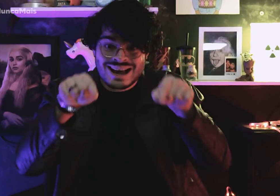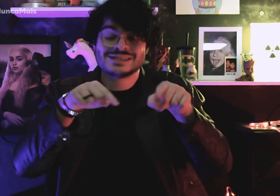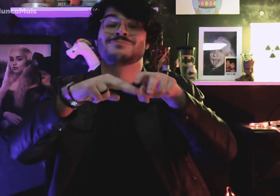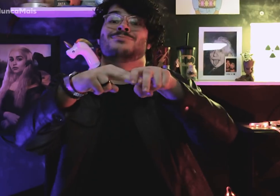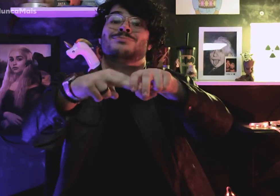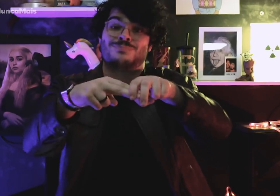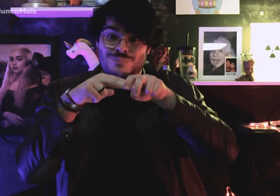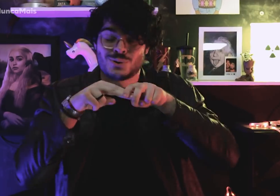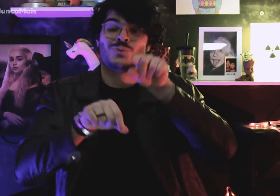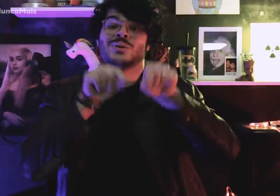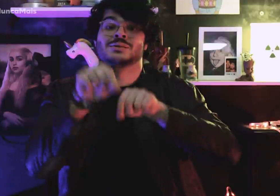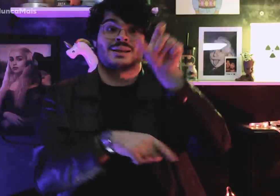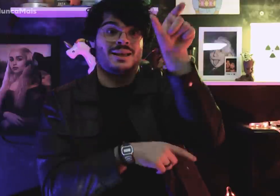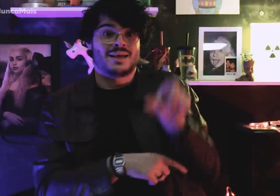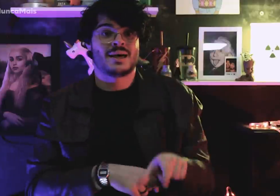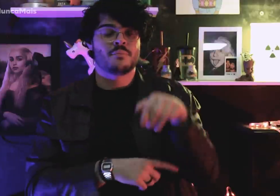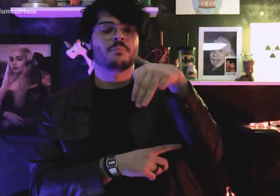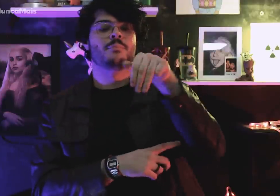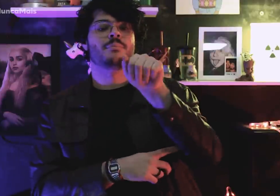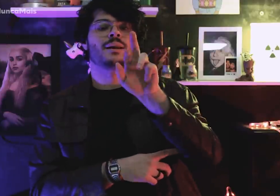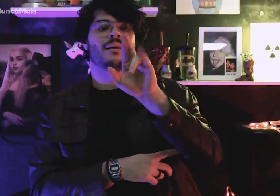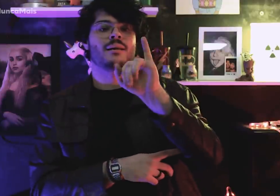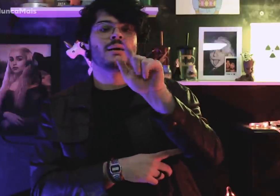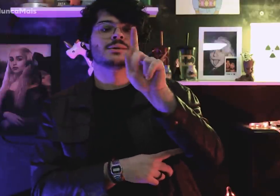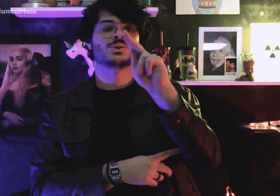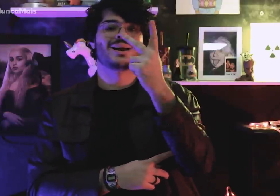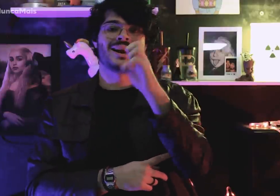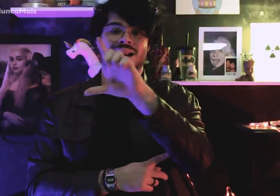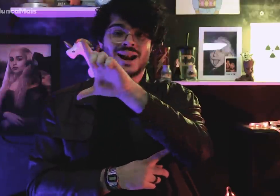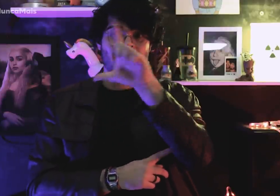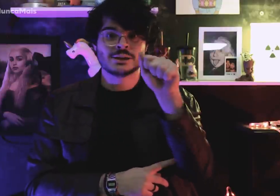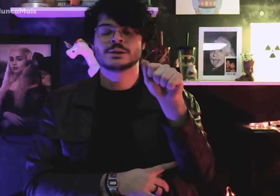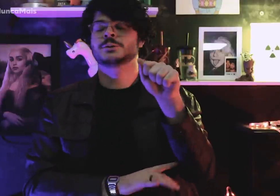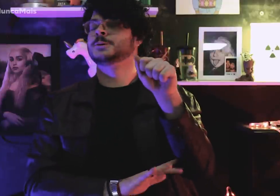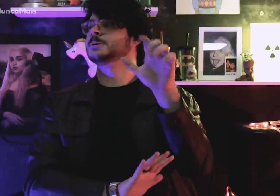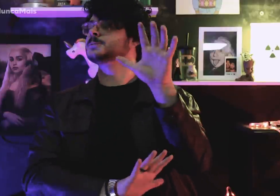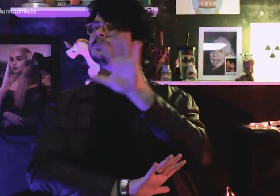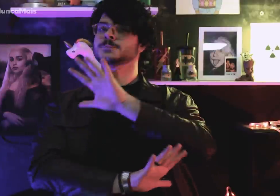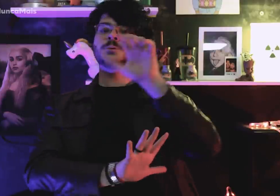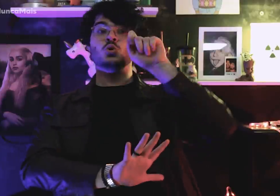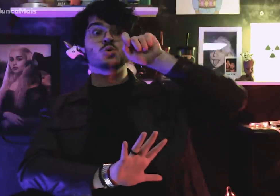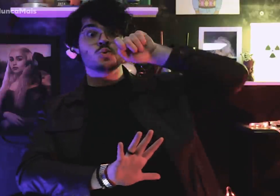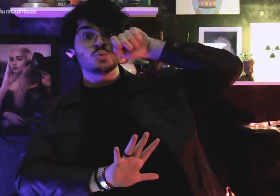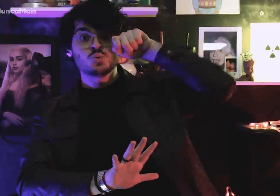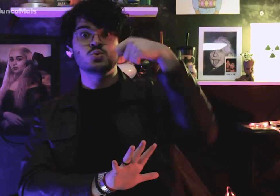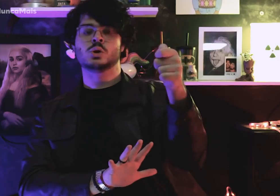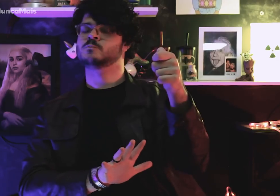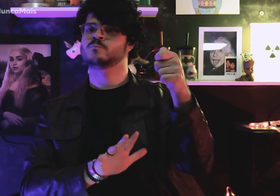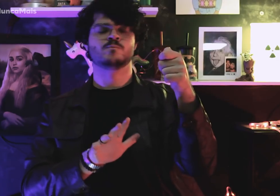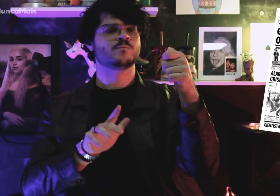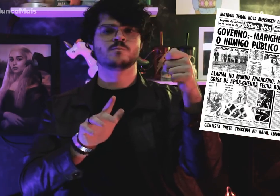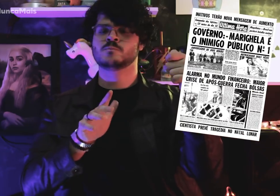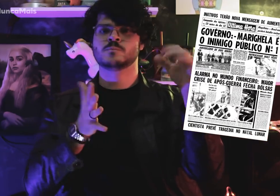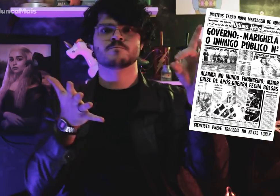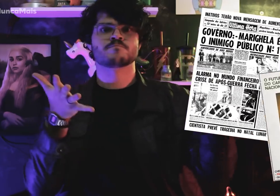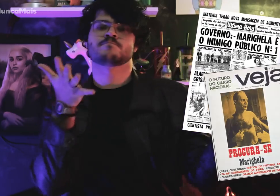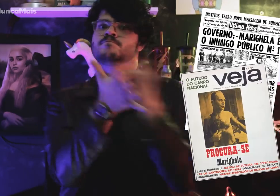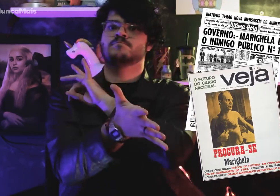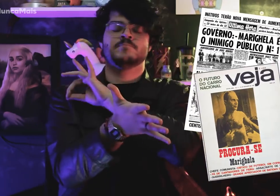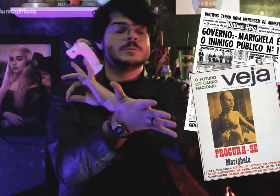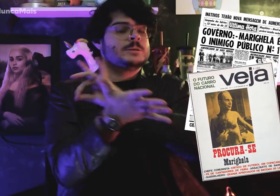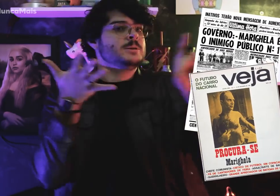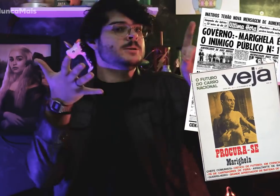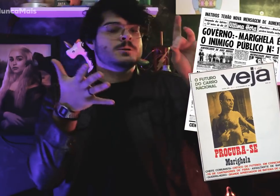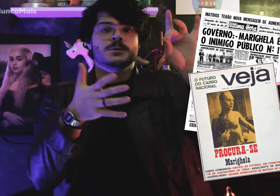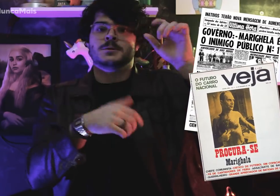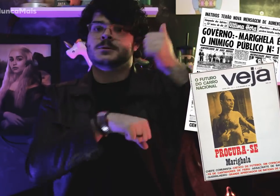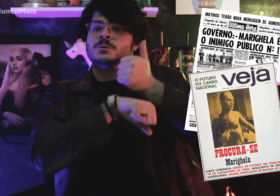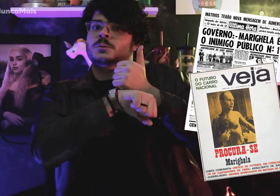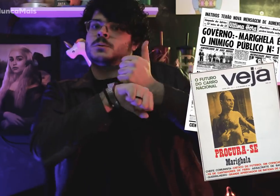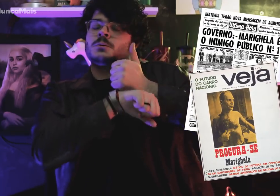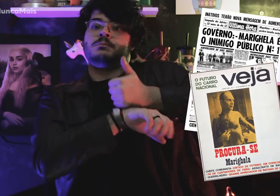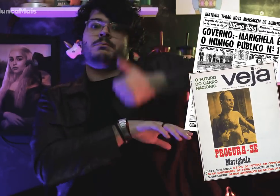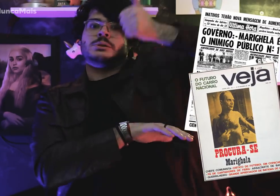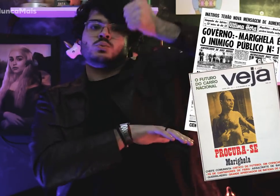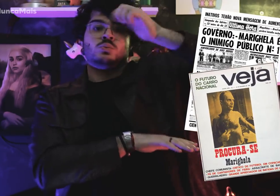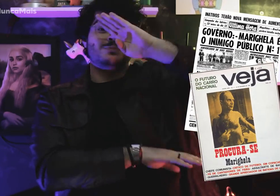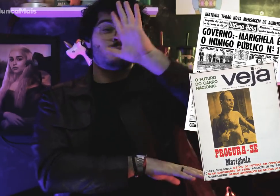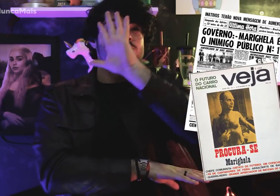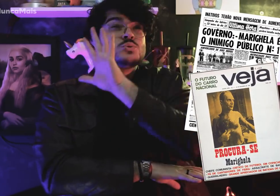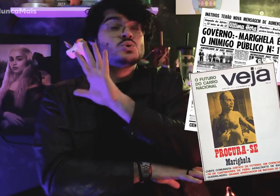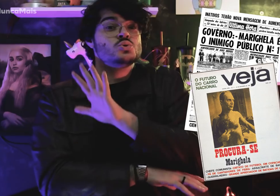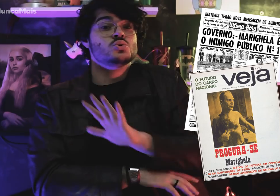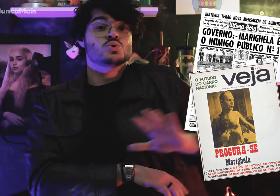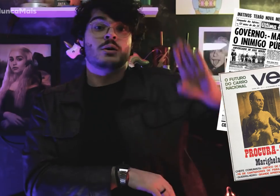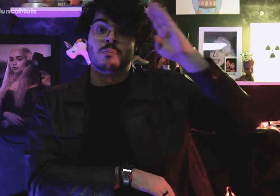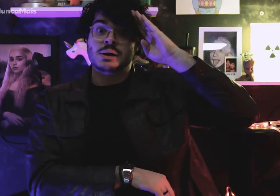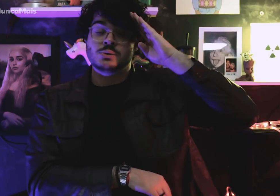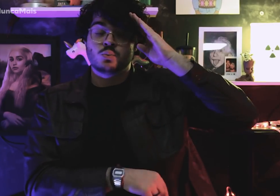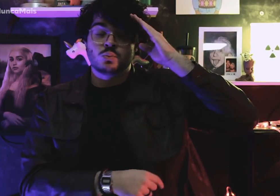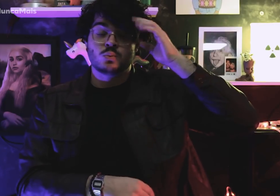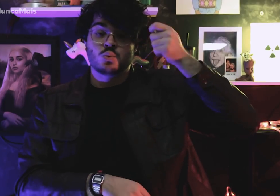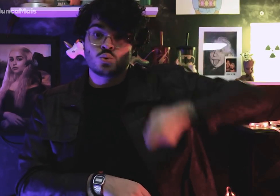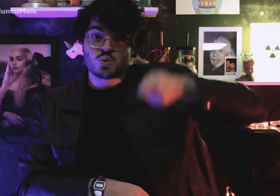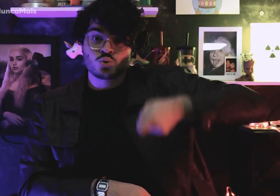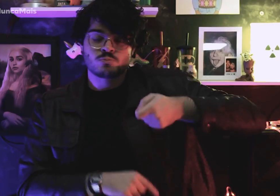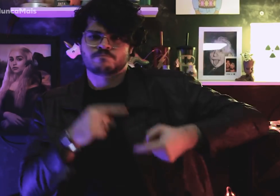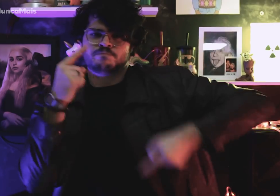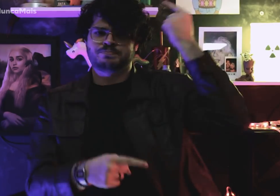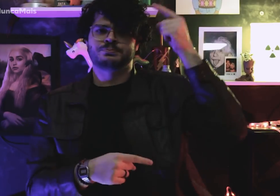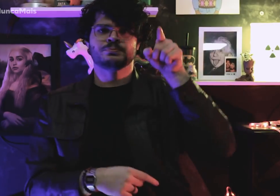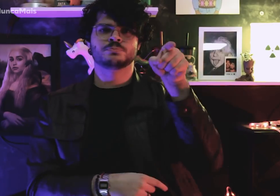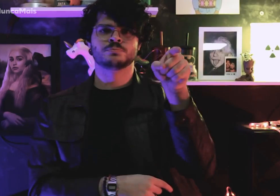For this reason, Marighella was considered the number one enemy of the military dictatorship,